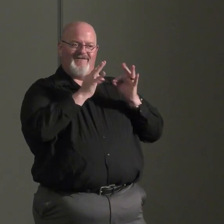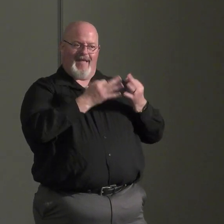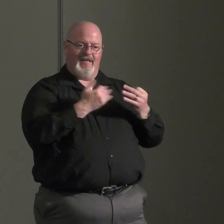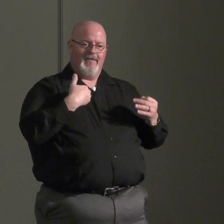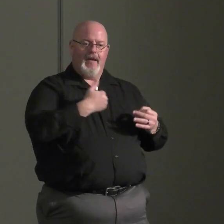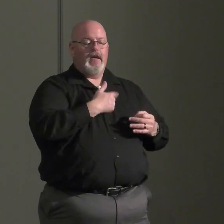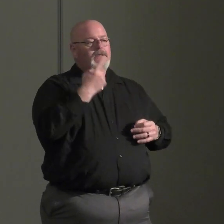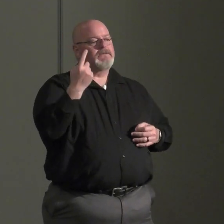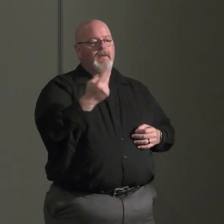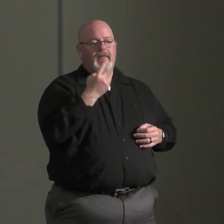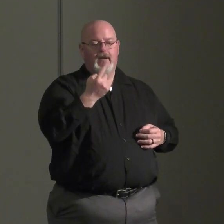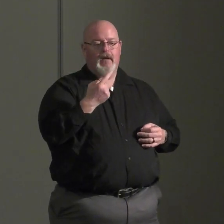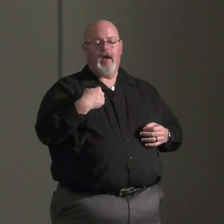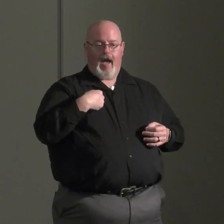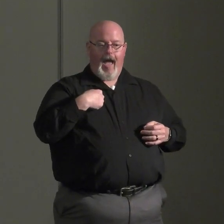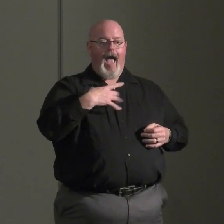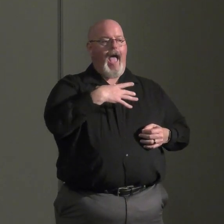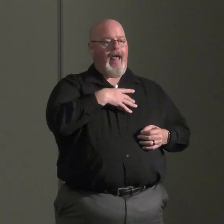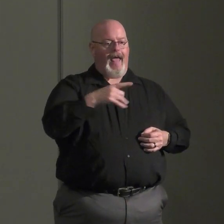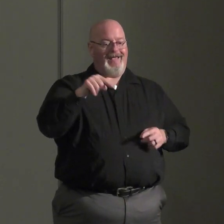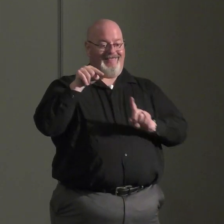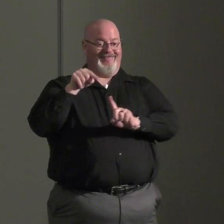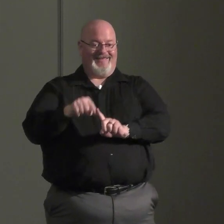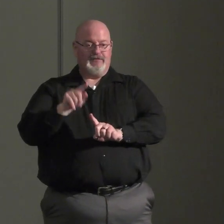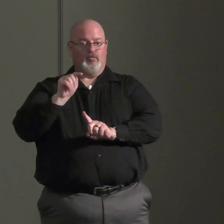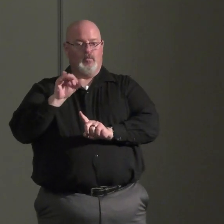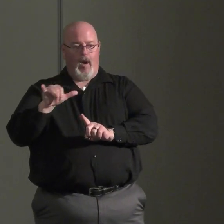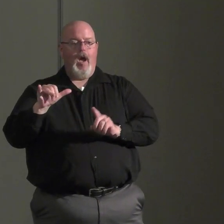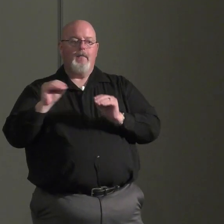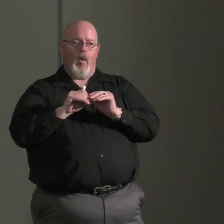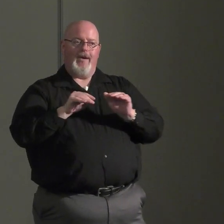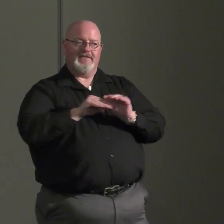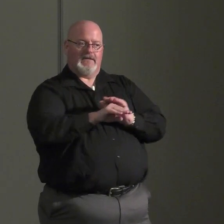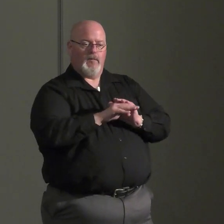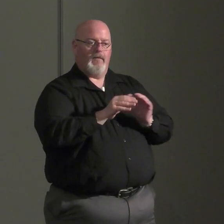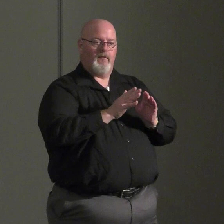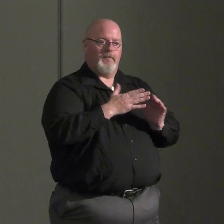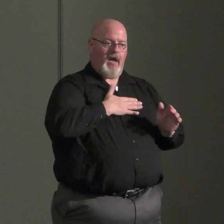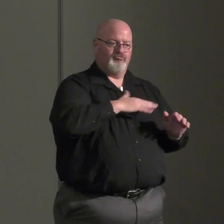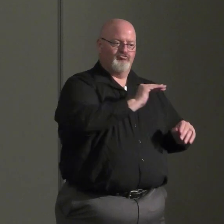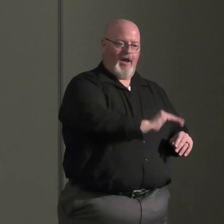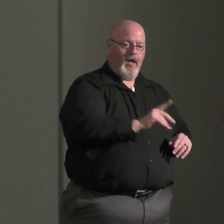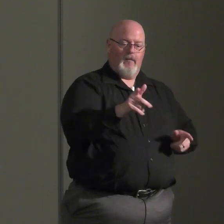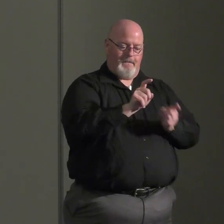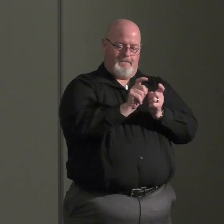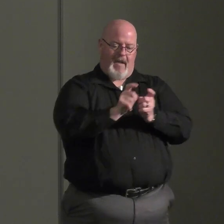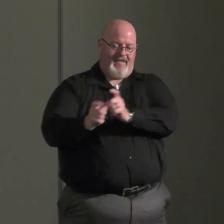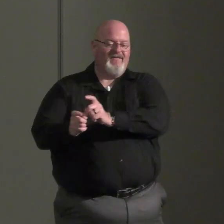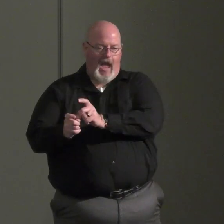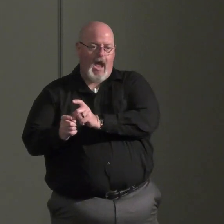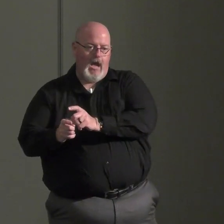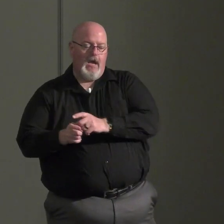somebody will say I like this toy. Can you make it accessible for my child? You modify it. It is